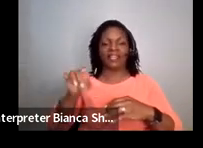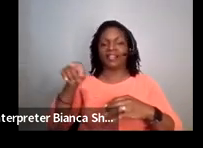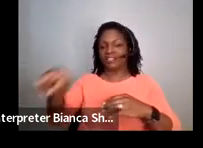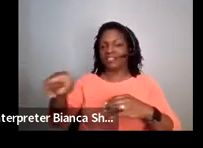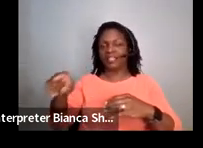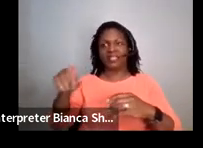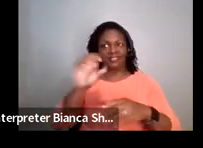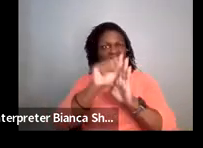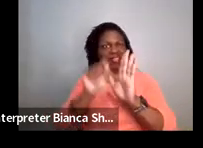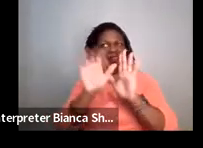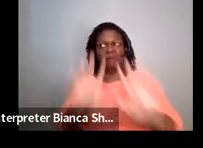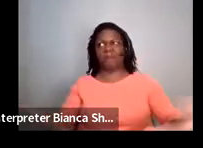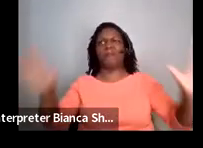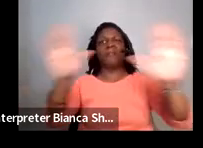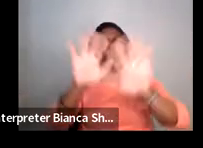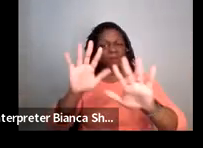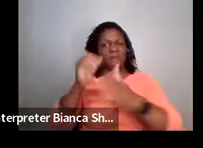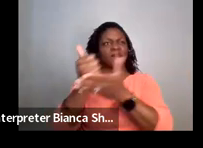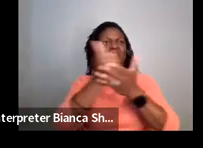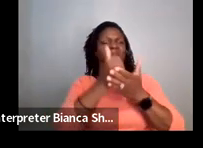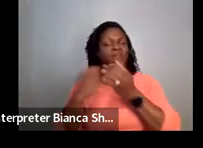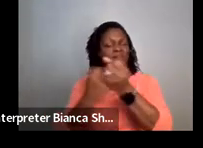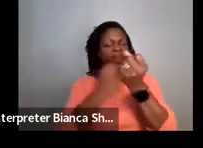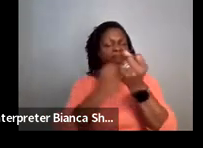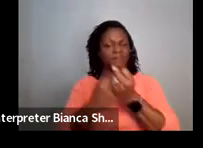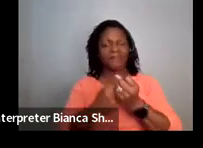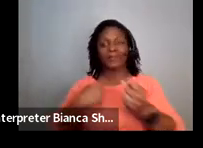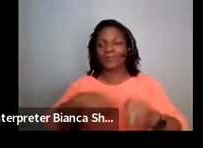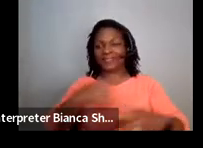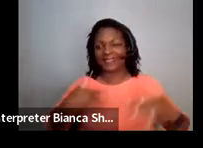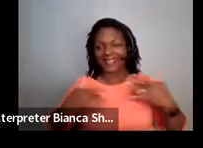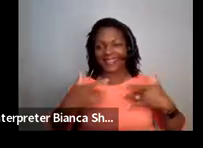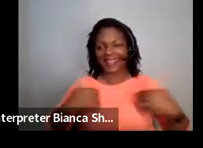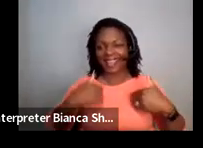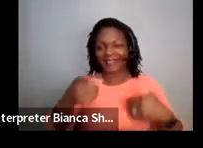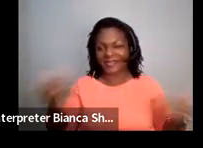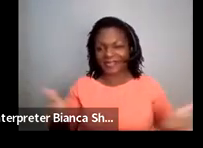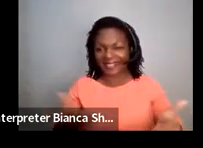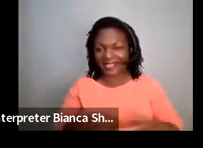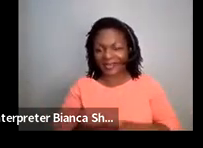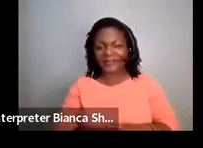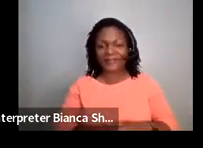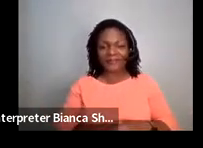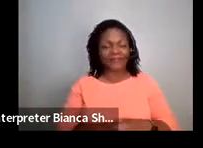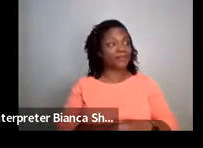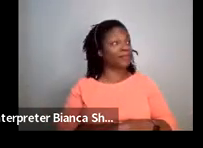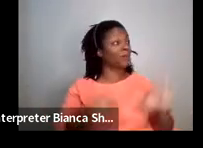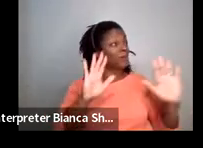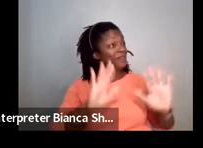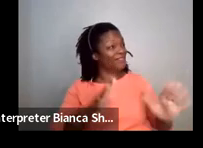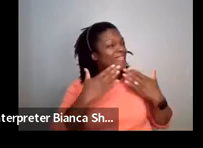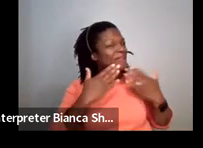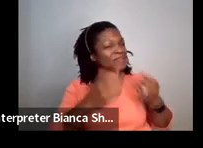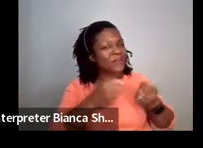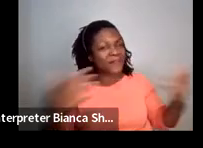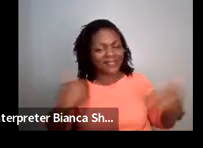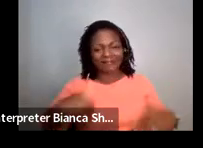We're excited to have you terrific thank you so much i'm excited to be with you all this morning. I appreciate you.